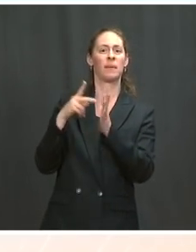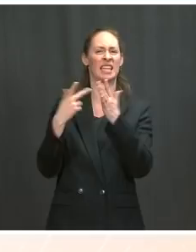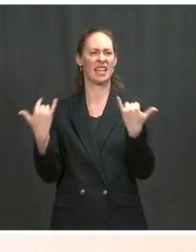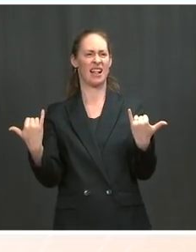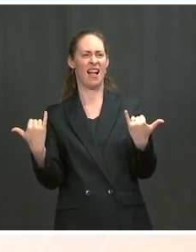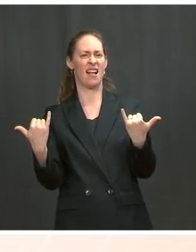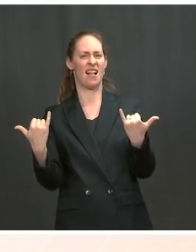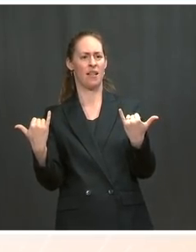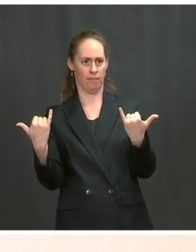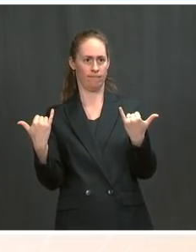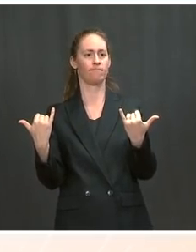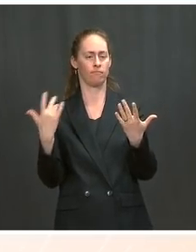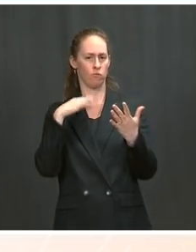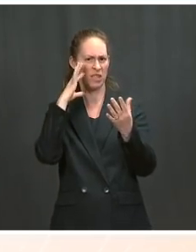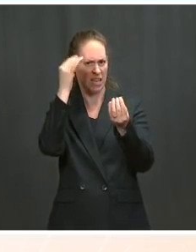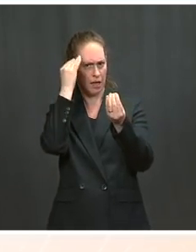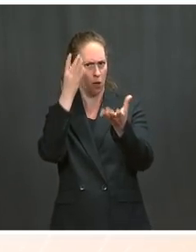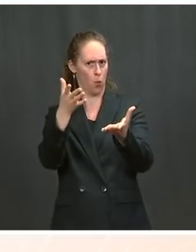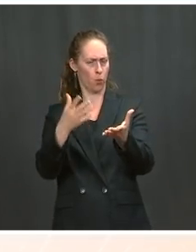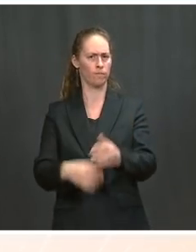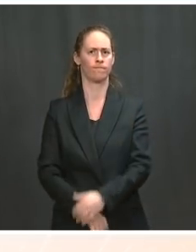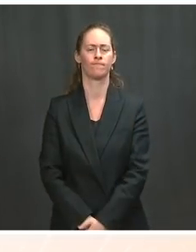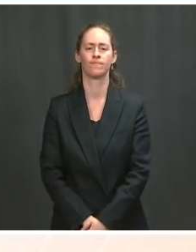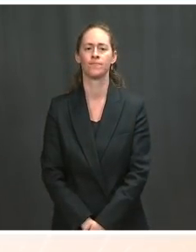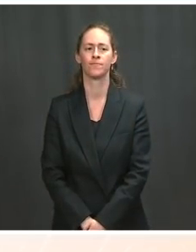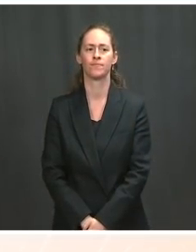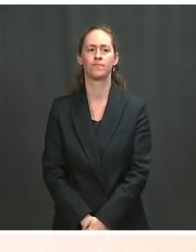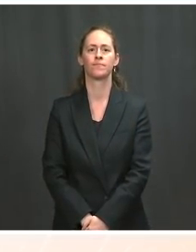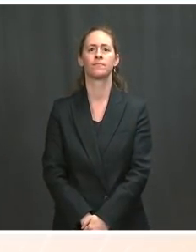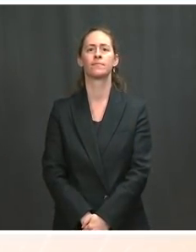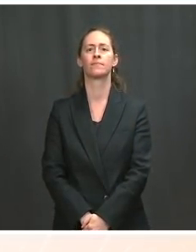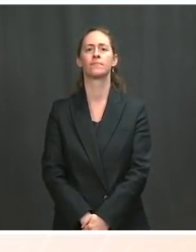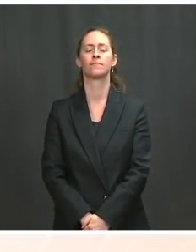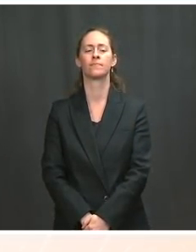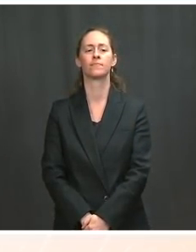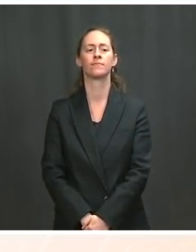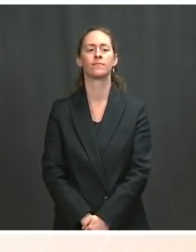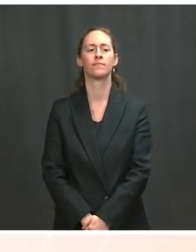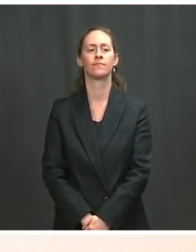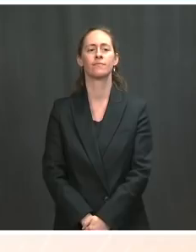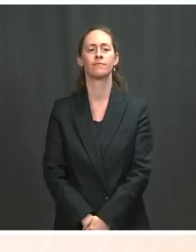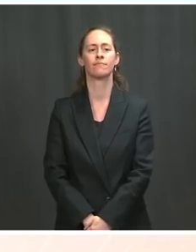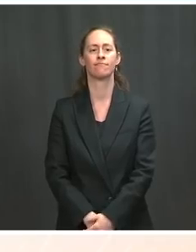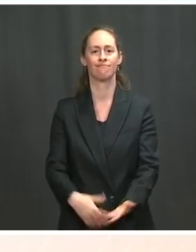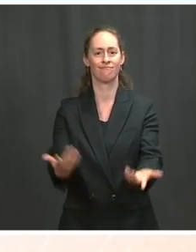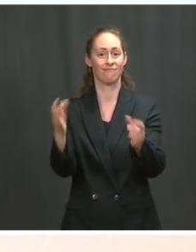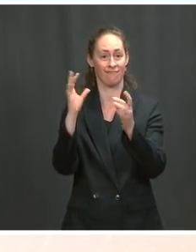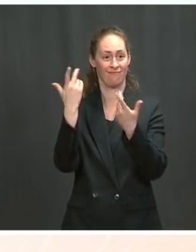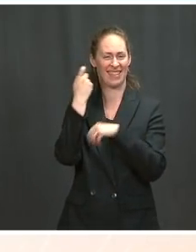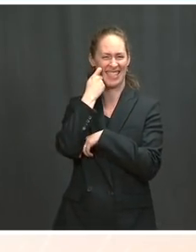So just a couple of items for you all at the top. Obviously, the President just spoke to the Colonial Pipeline